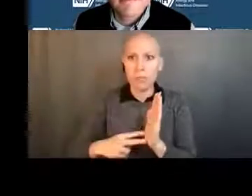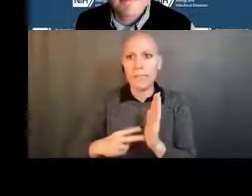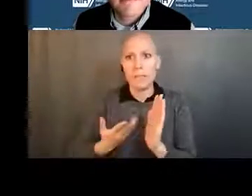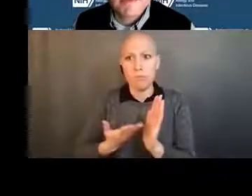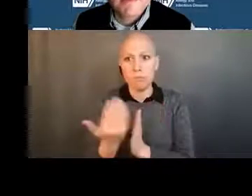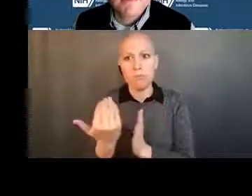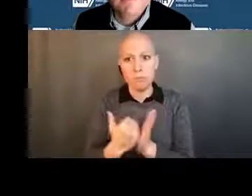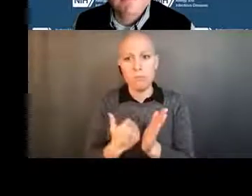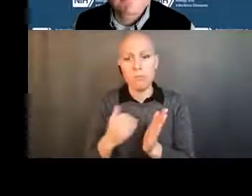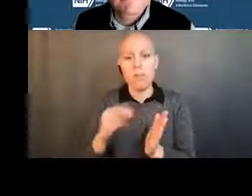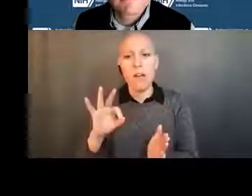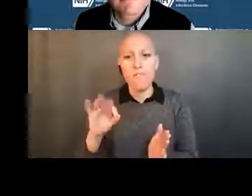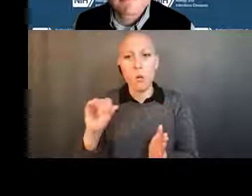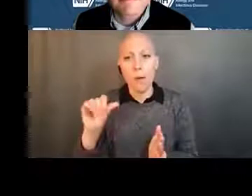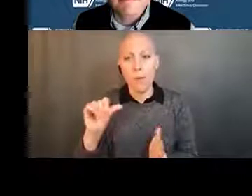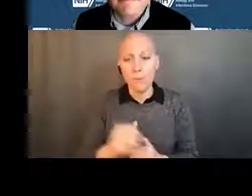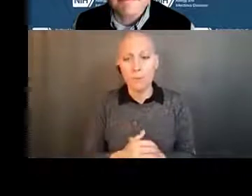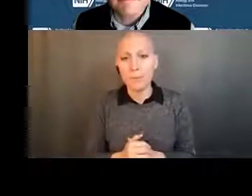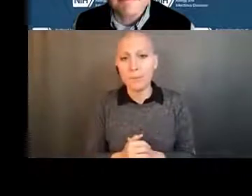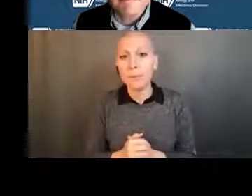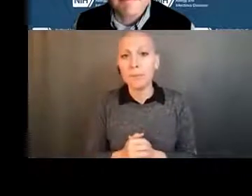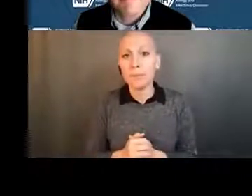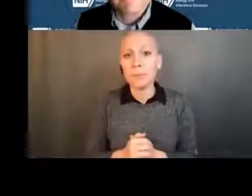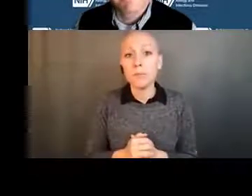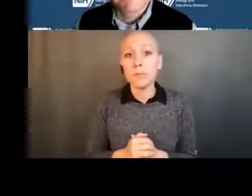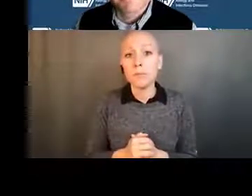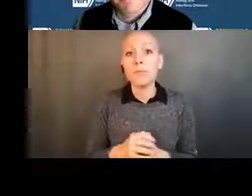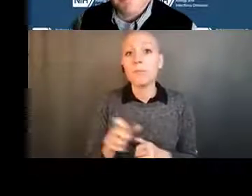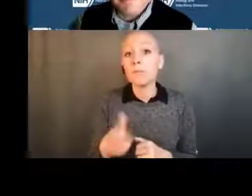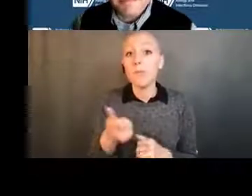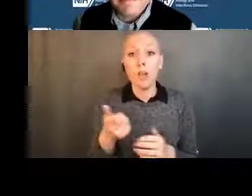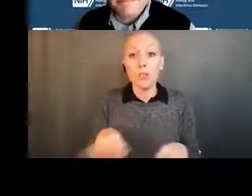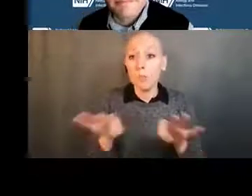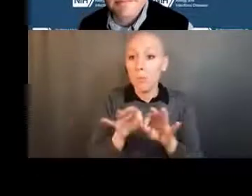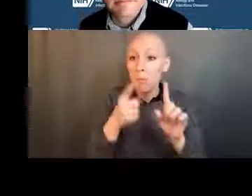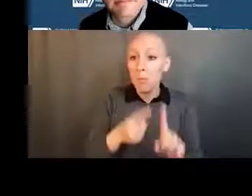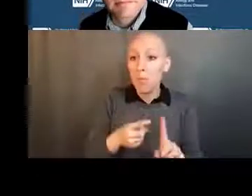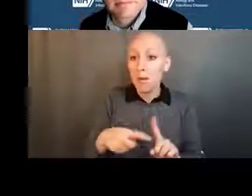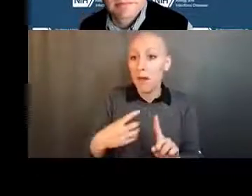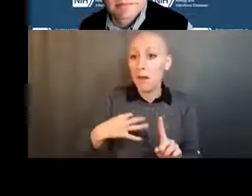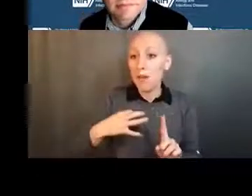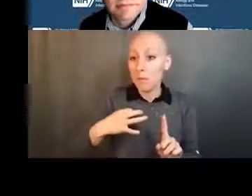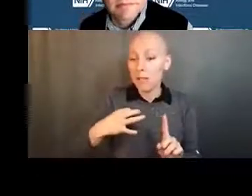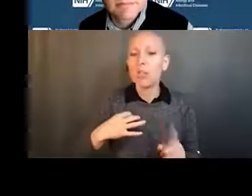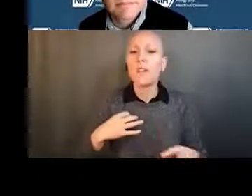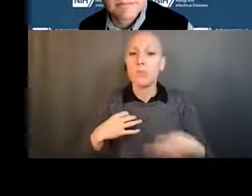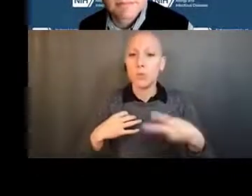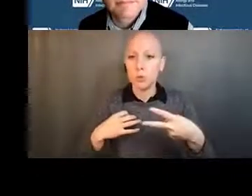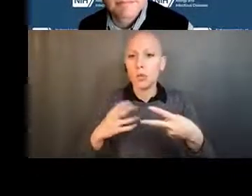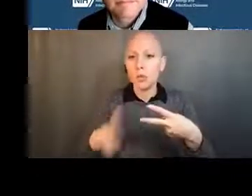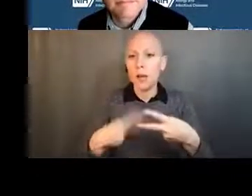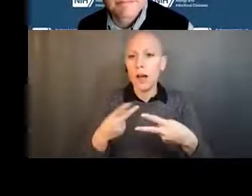A few more things to know about applications, there are two types of FOAs, really, one is for solicited applications